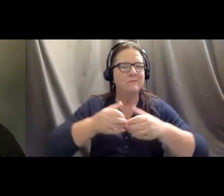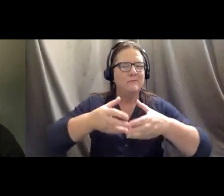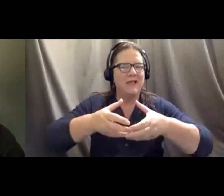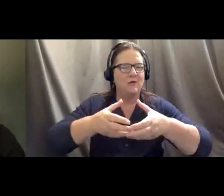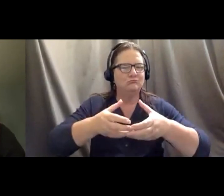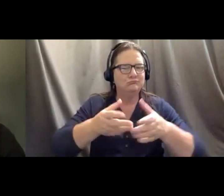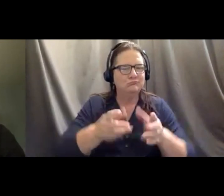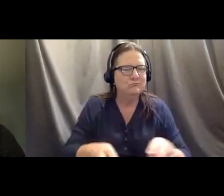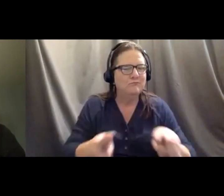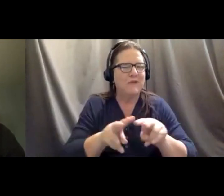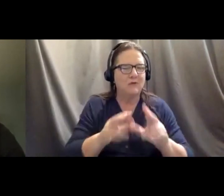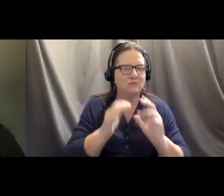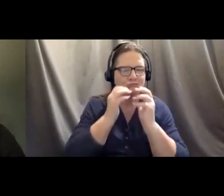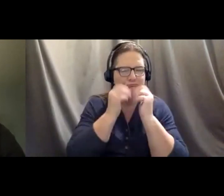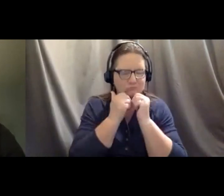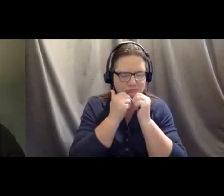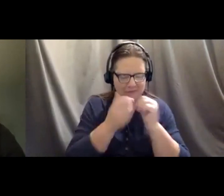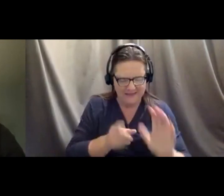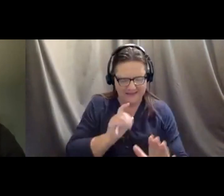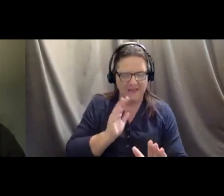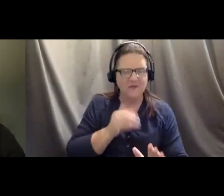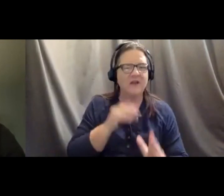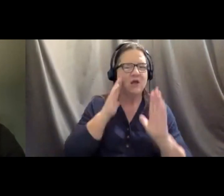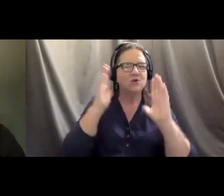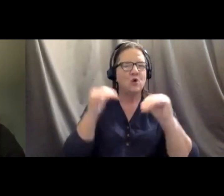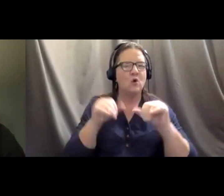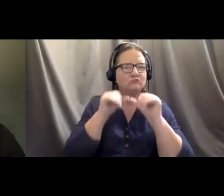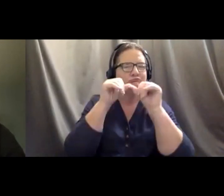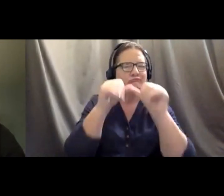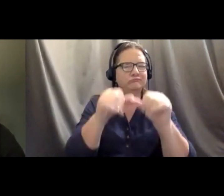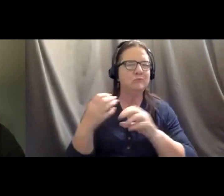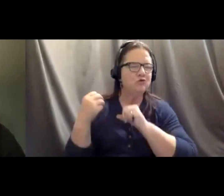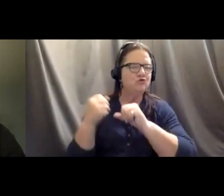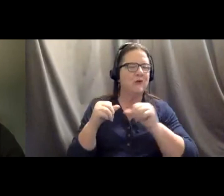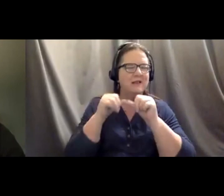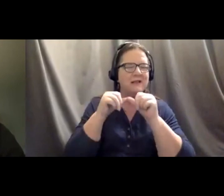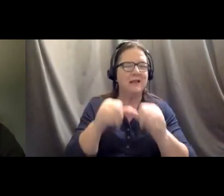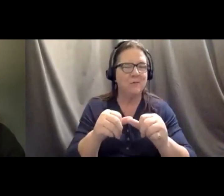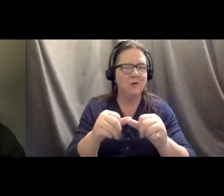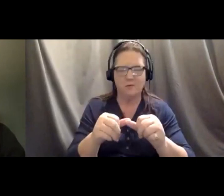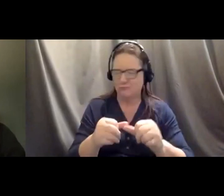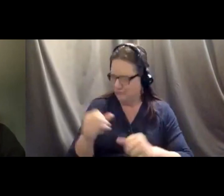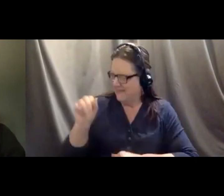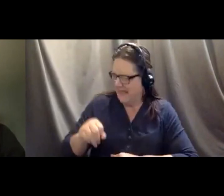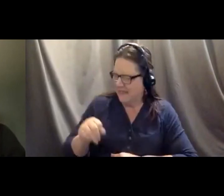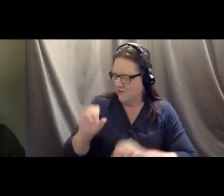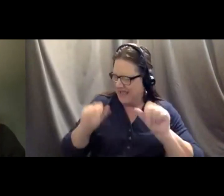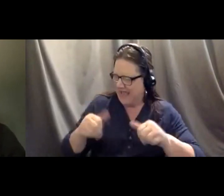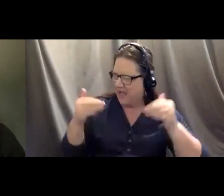that it has given us that hope and strength to go, "we can do it."